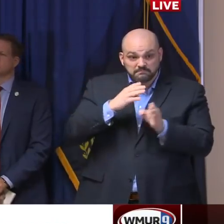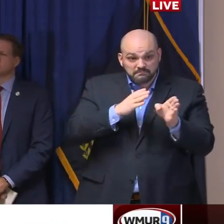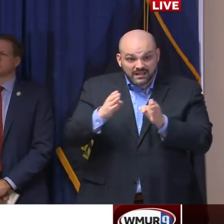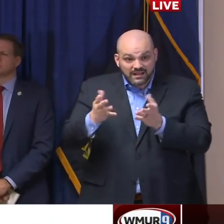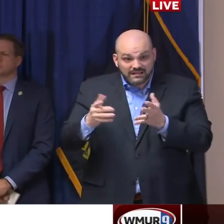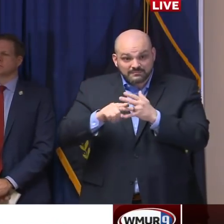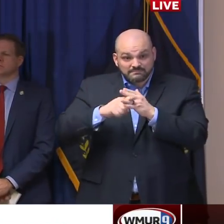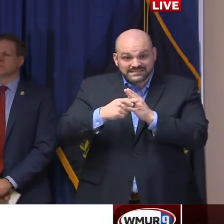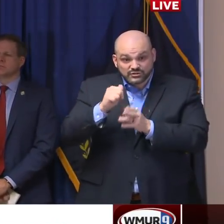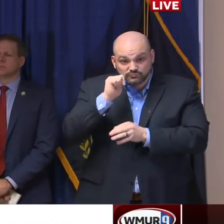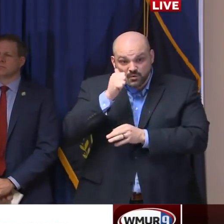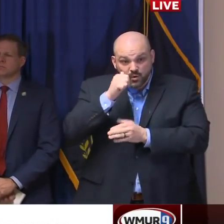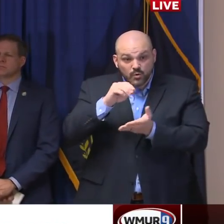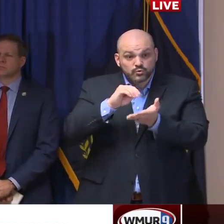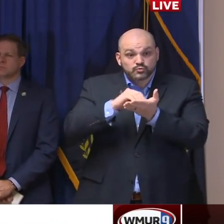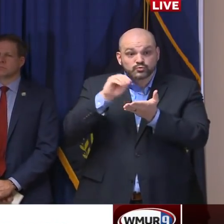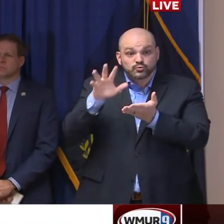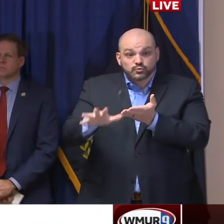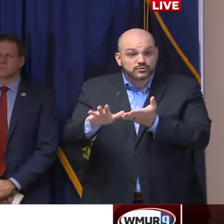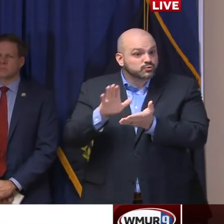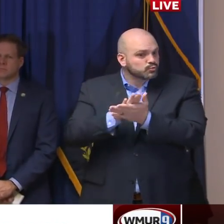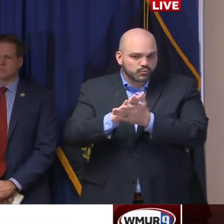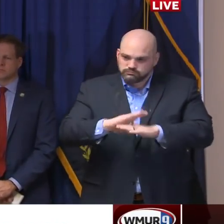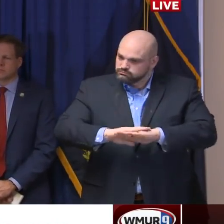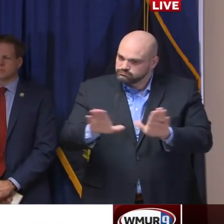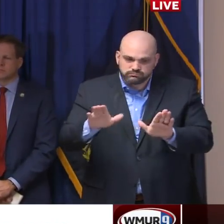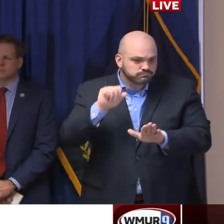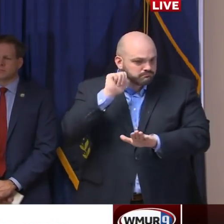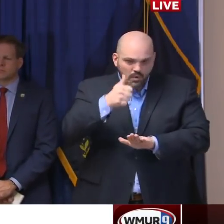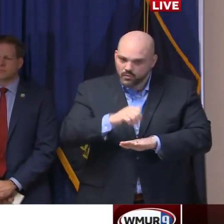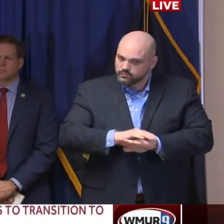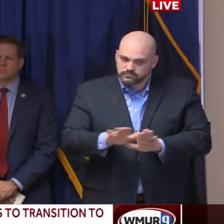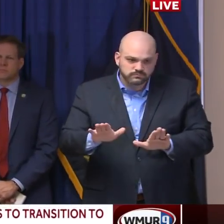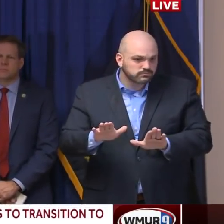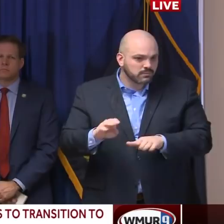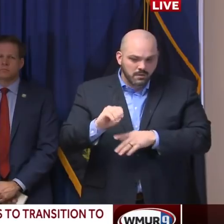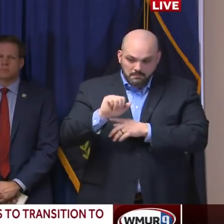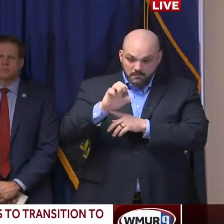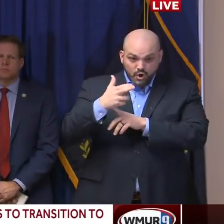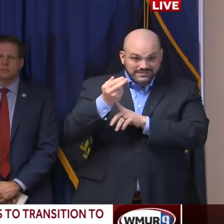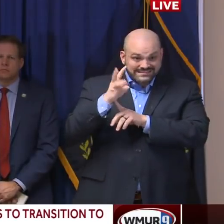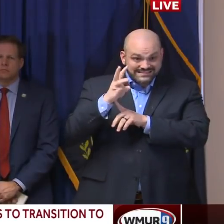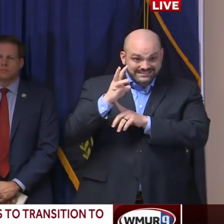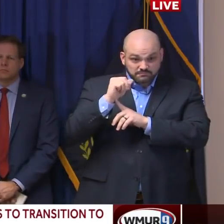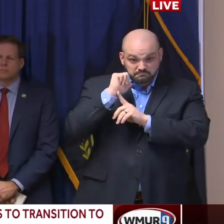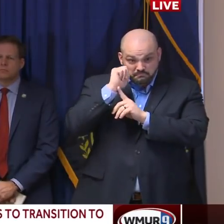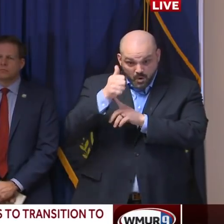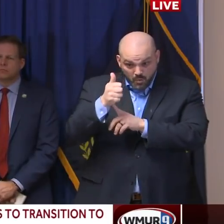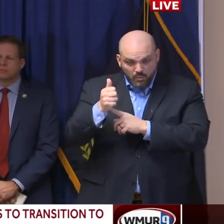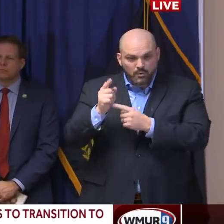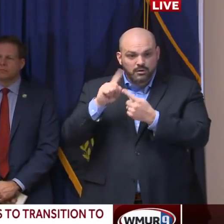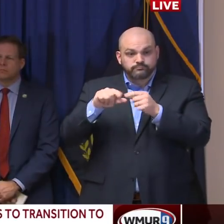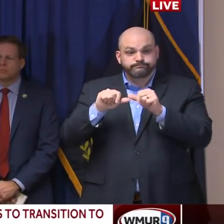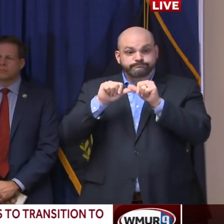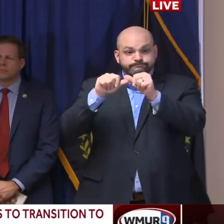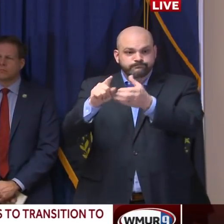OUR PLAN, AS THE GOVERNOR ALLUDED TO, IS THAT BEGINNING TOMORROW STUDENTS WILL NOT SHOW UP AT SCHOOL.